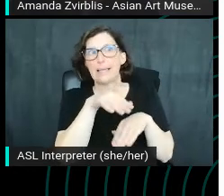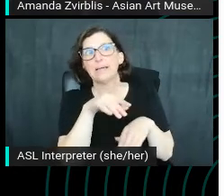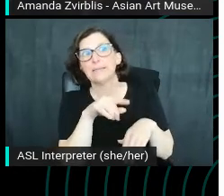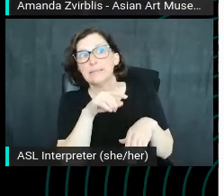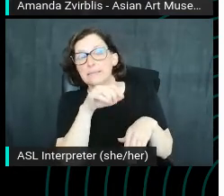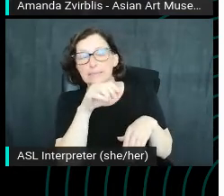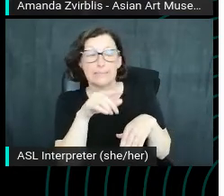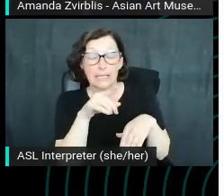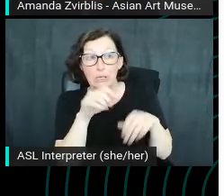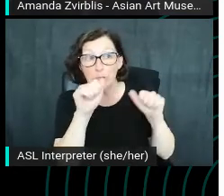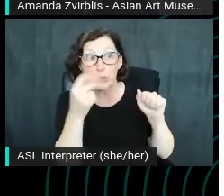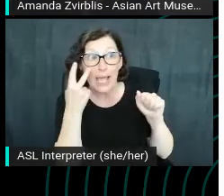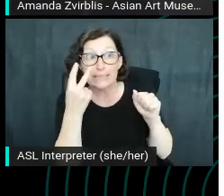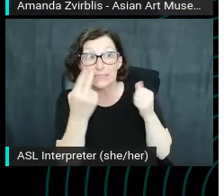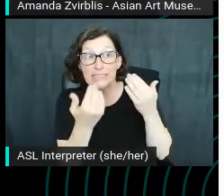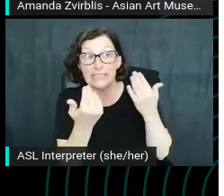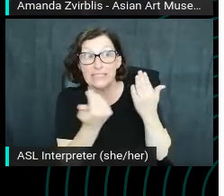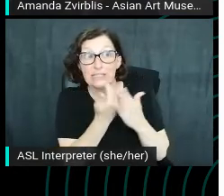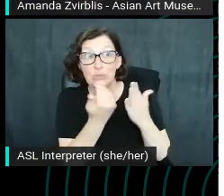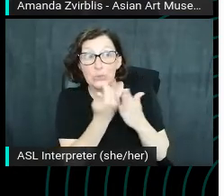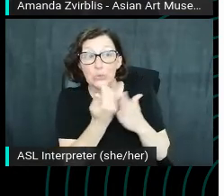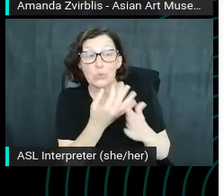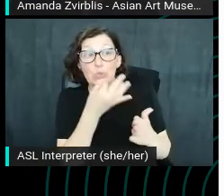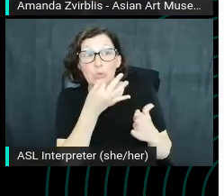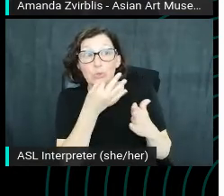and shared via personal email to members.